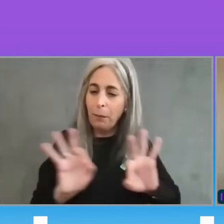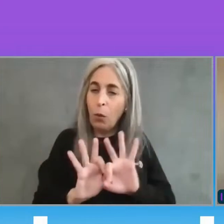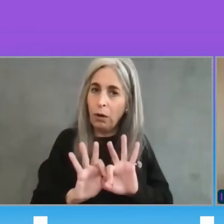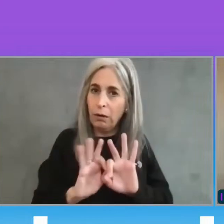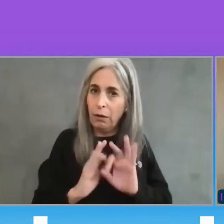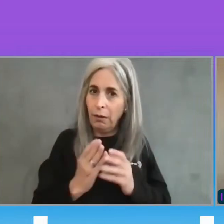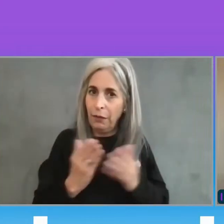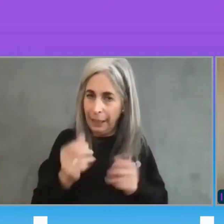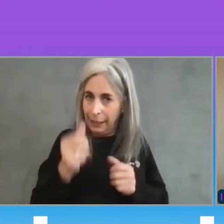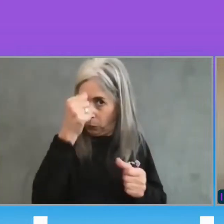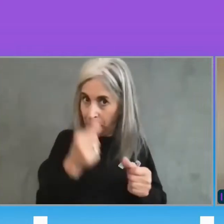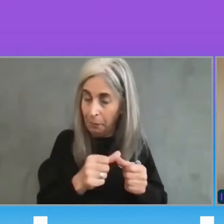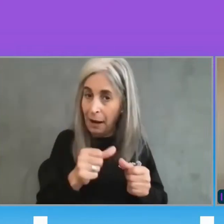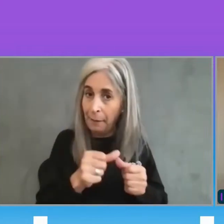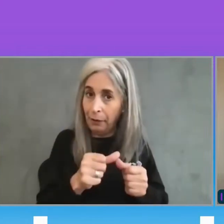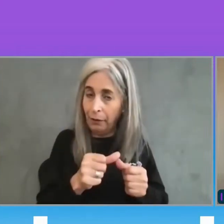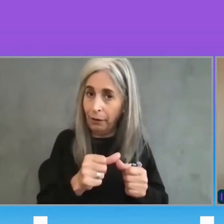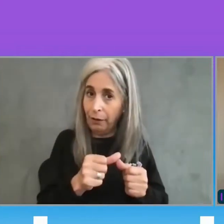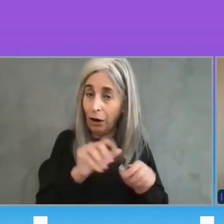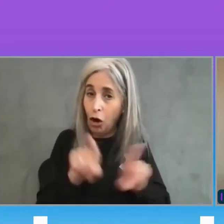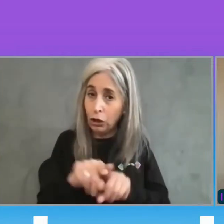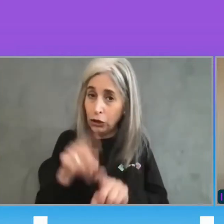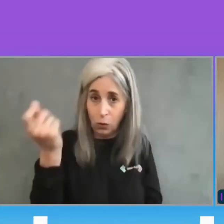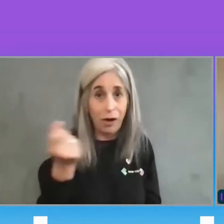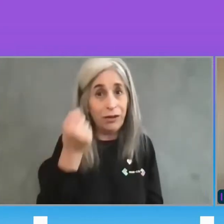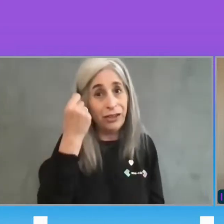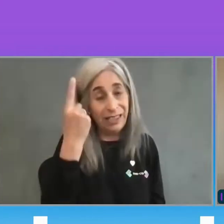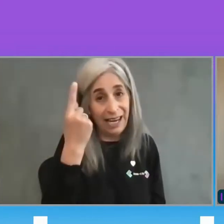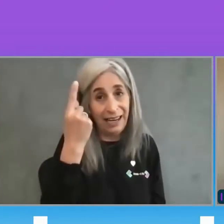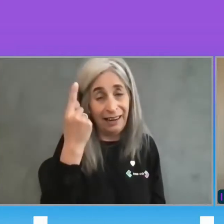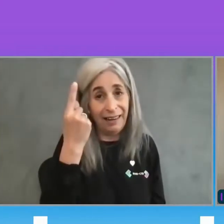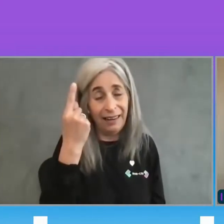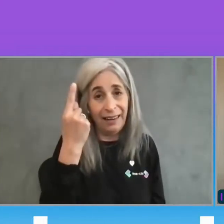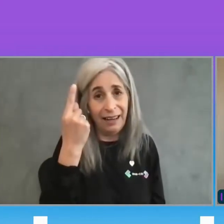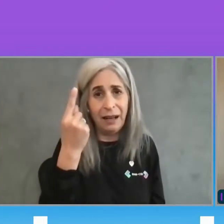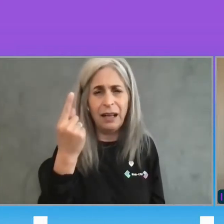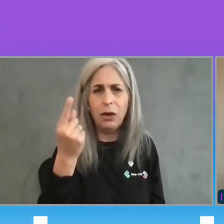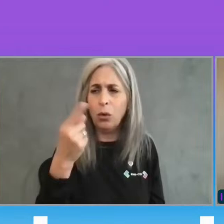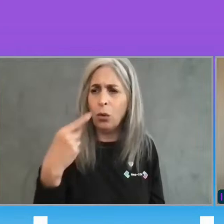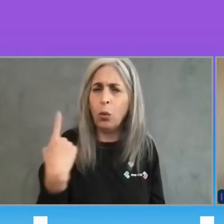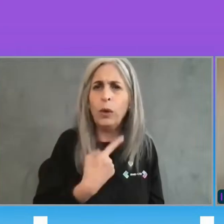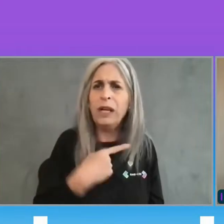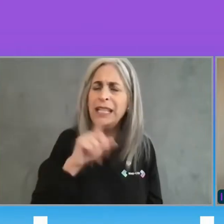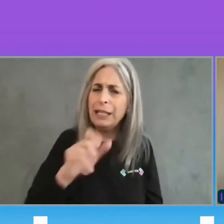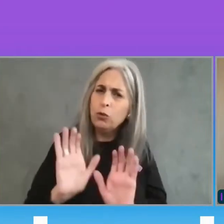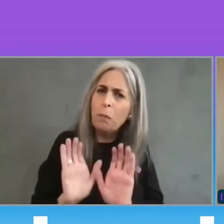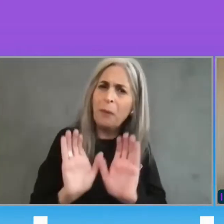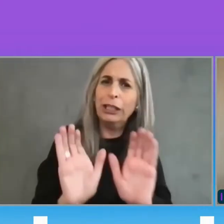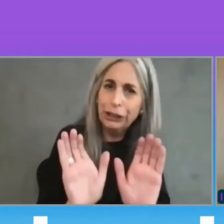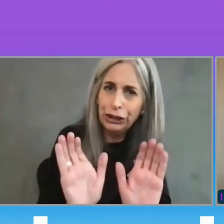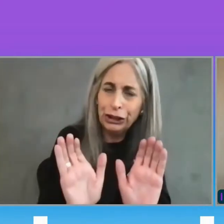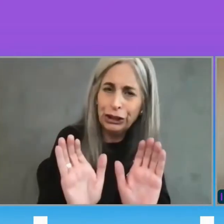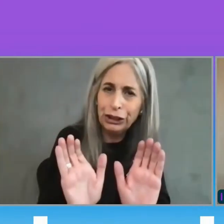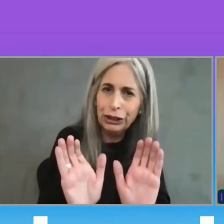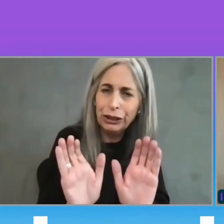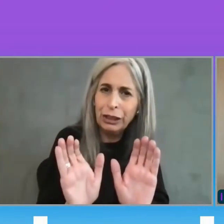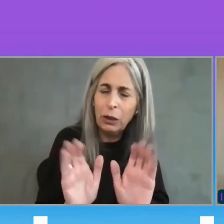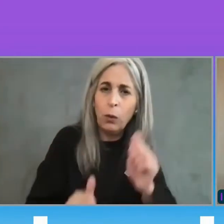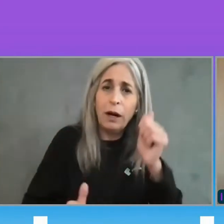thing is to for us to understand that and be able to push,